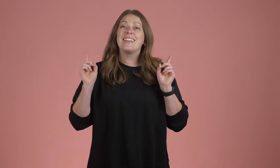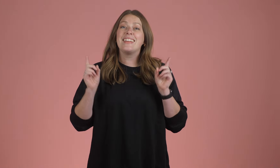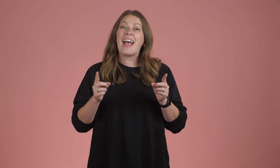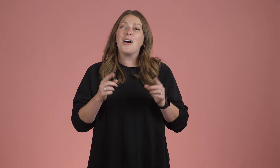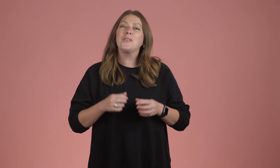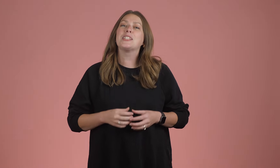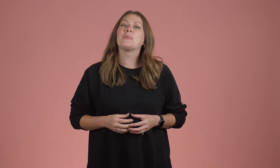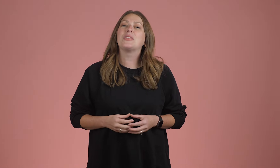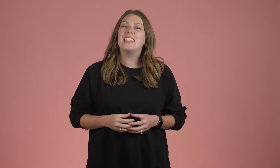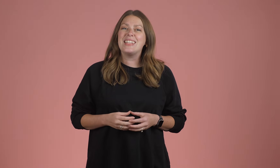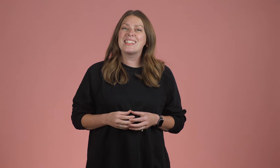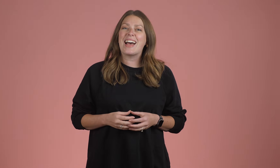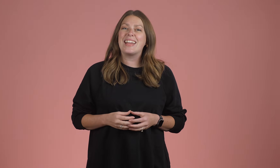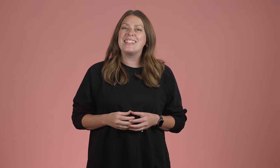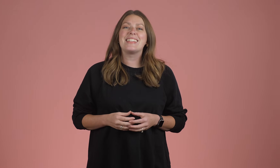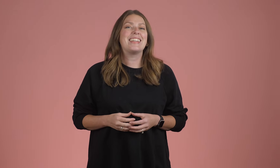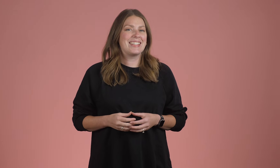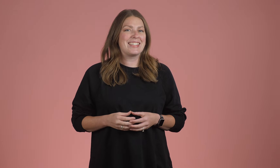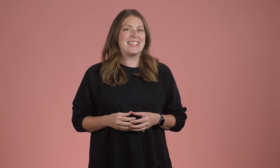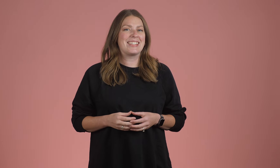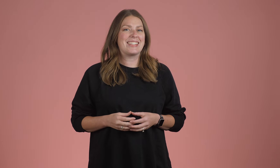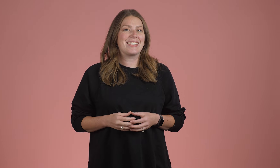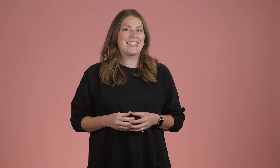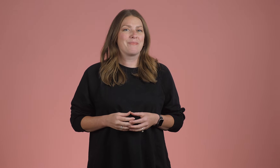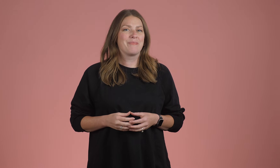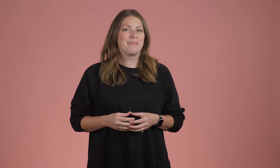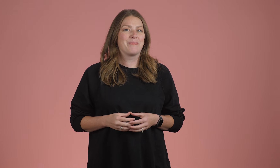Now, let's put these signs into sentences.